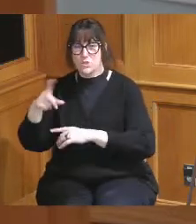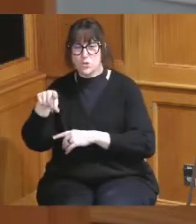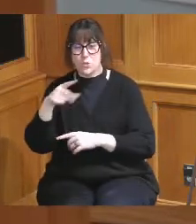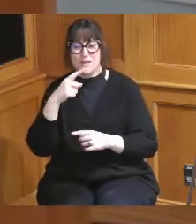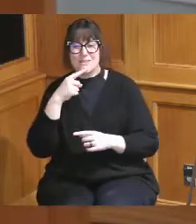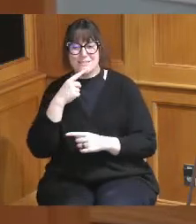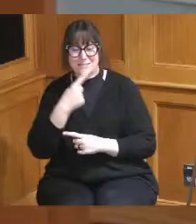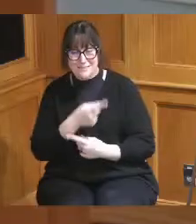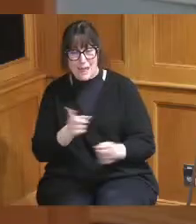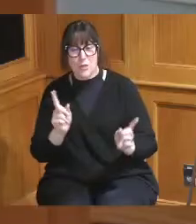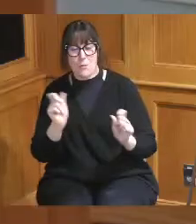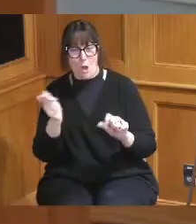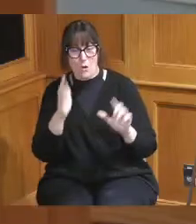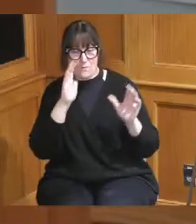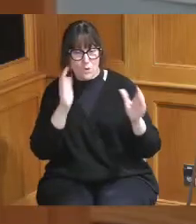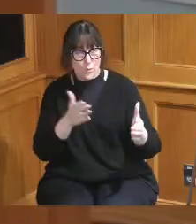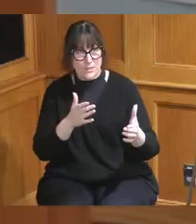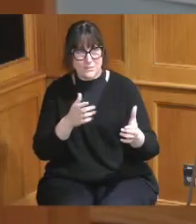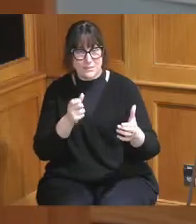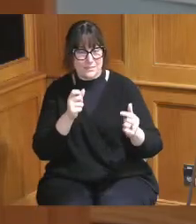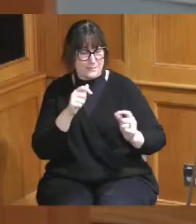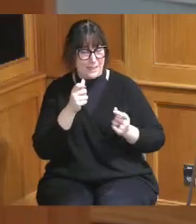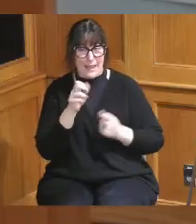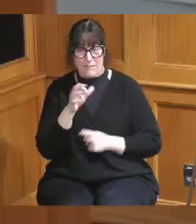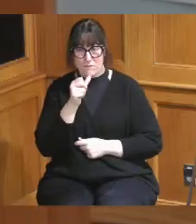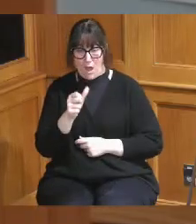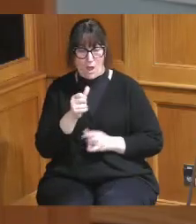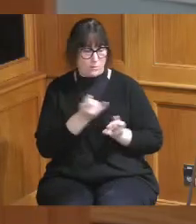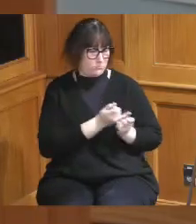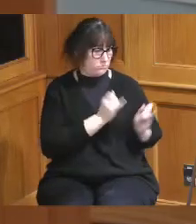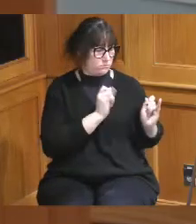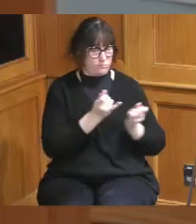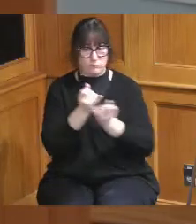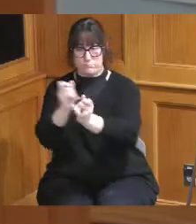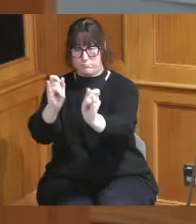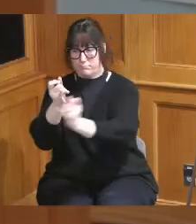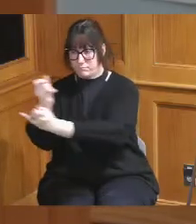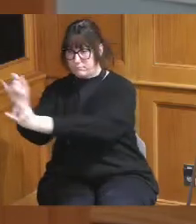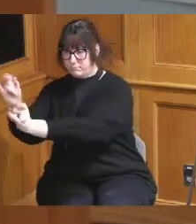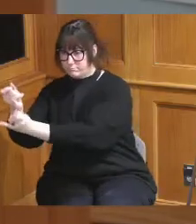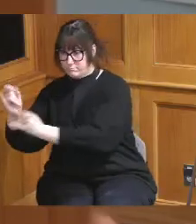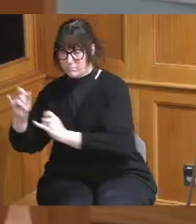that because otherwise they all Focus on their normal stuff right and the permitting process